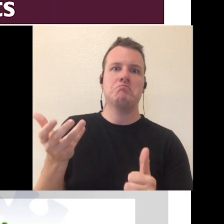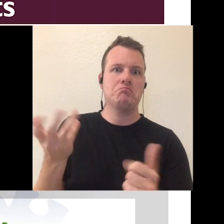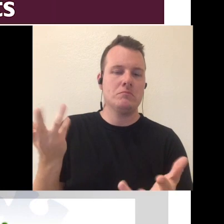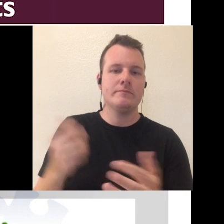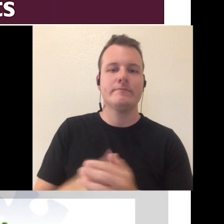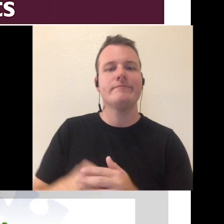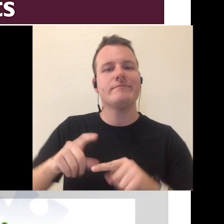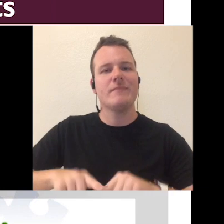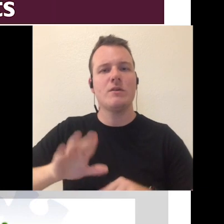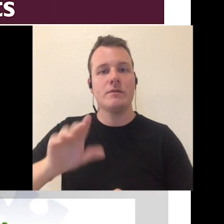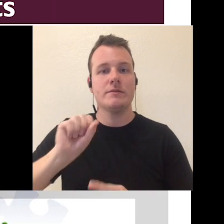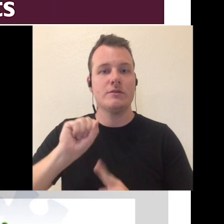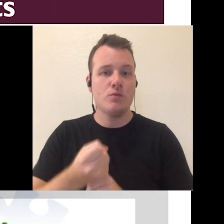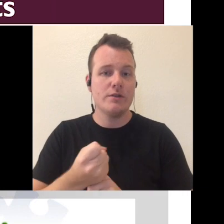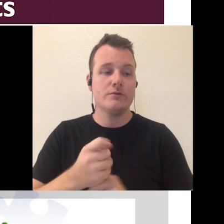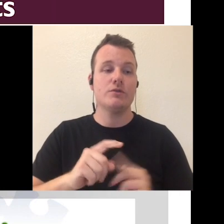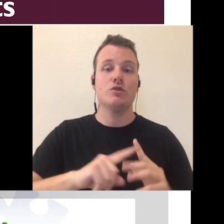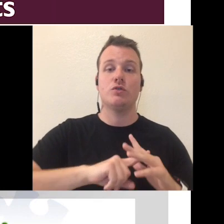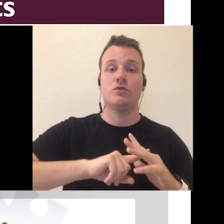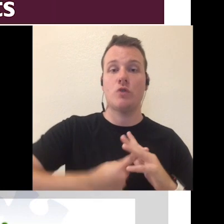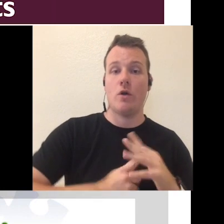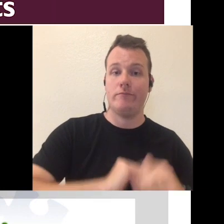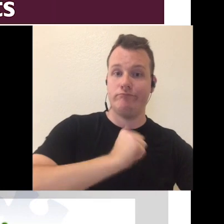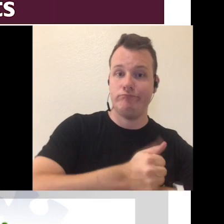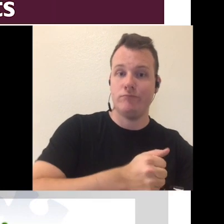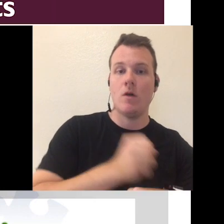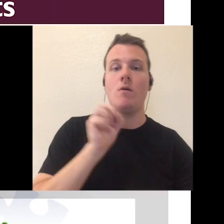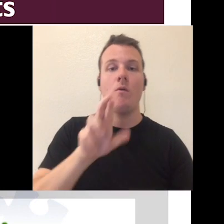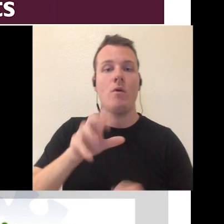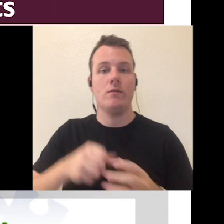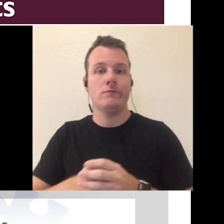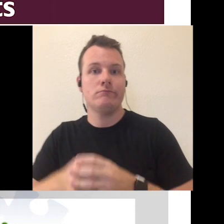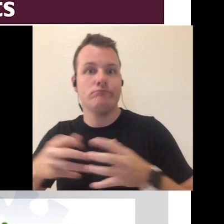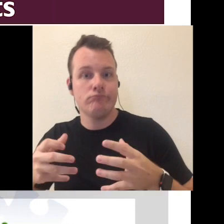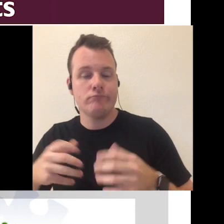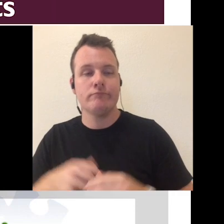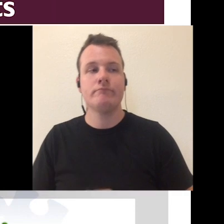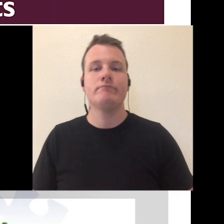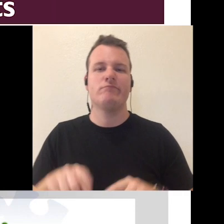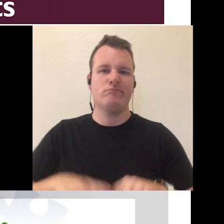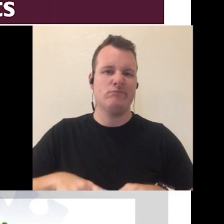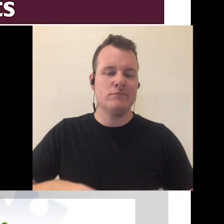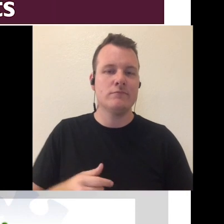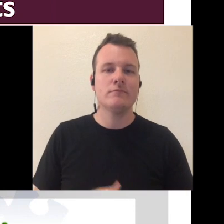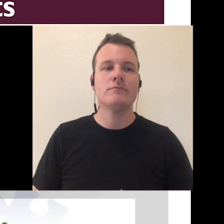situation. Alot depends on whether it's startup or expansion, a lot depends